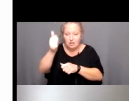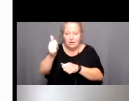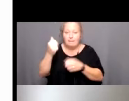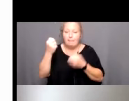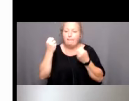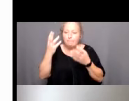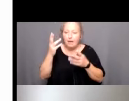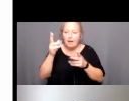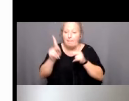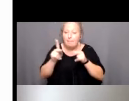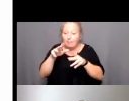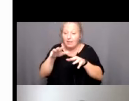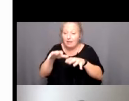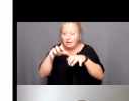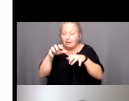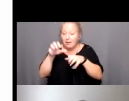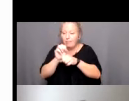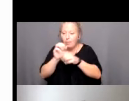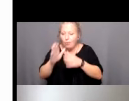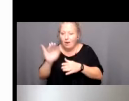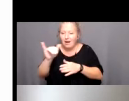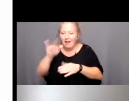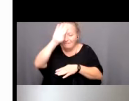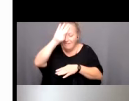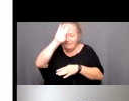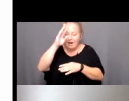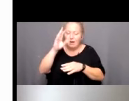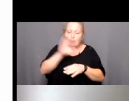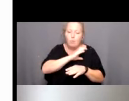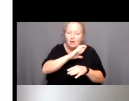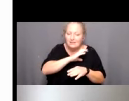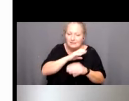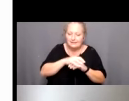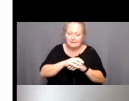which includes many public sector employees, including firefighting and police forces, Next slide.